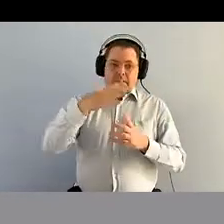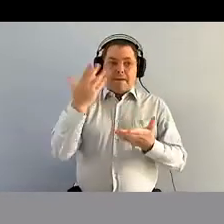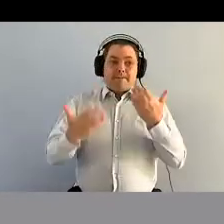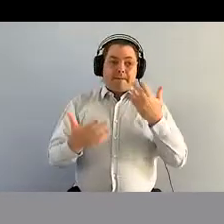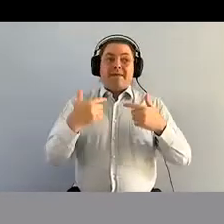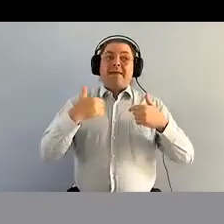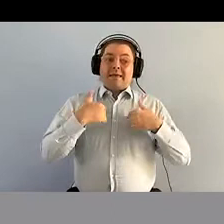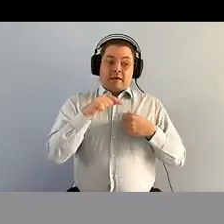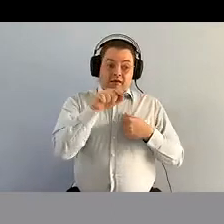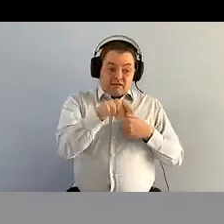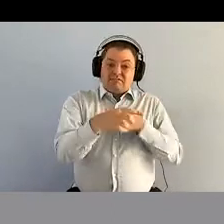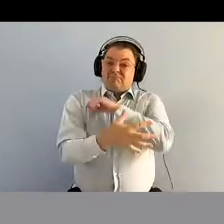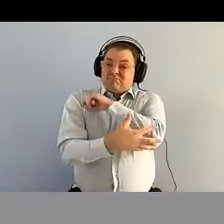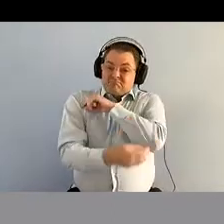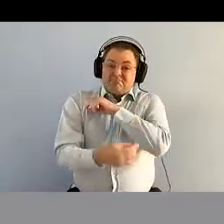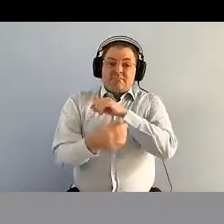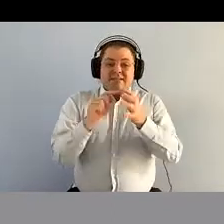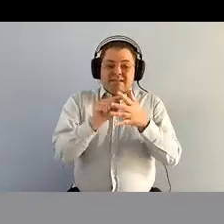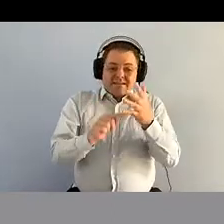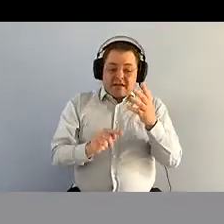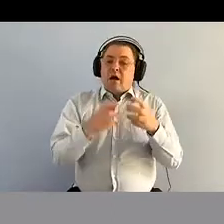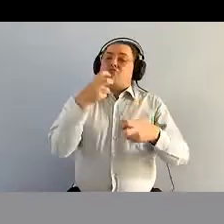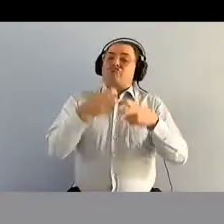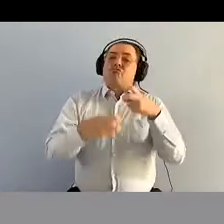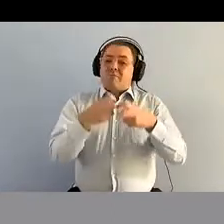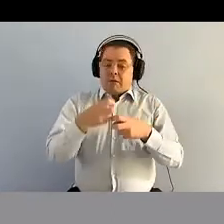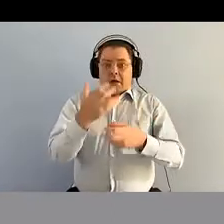ight-hand side we set out how the health impacts